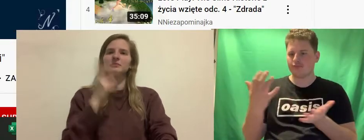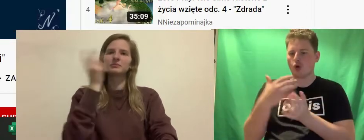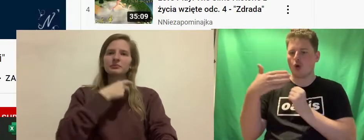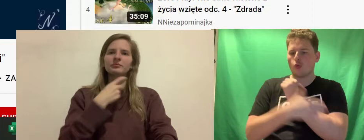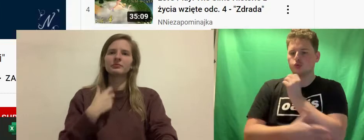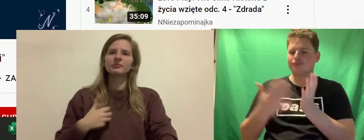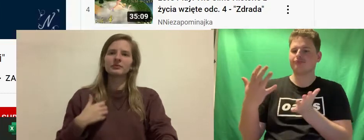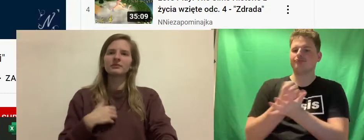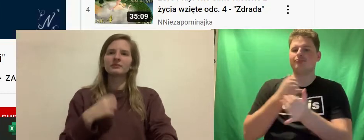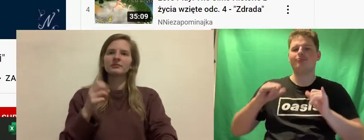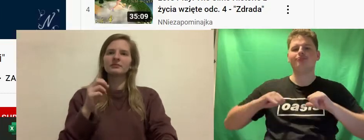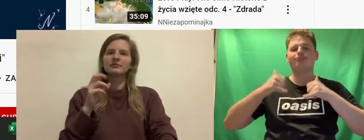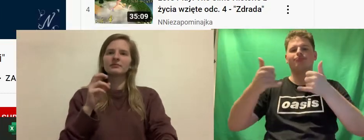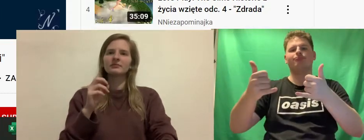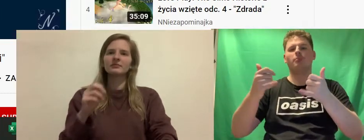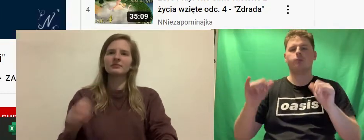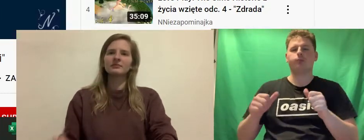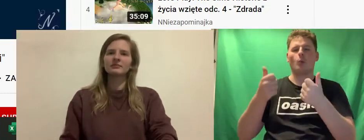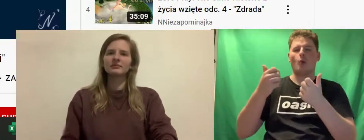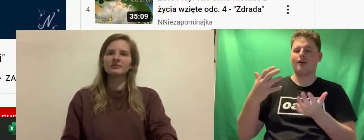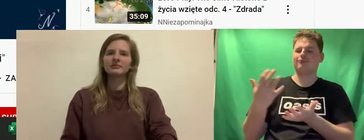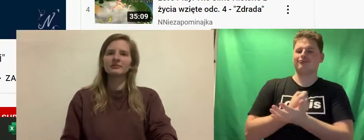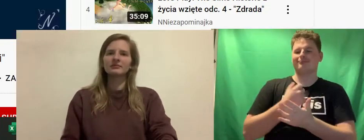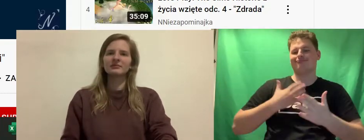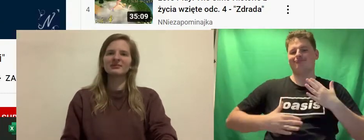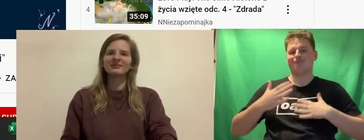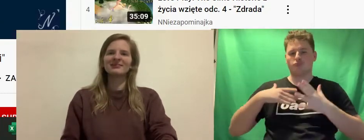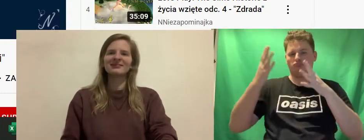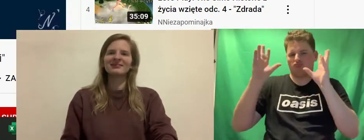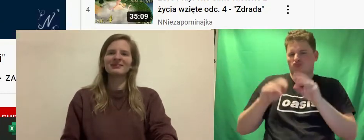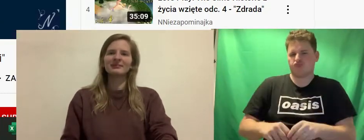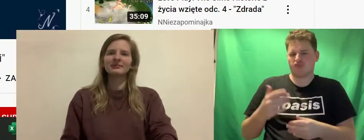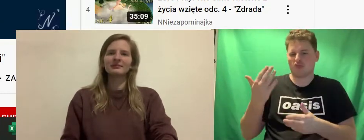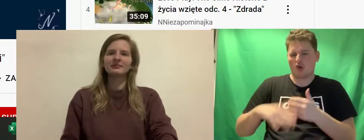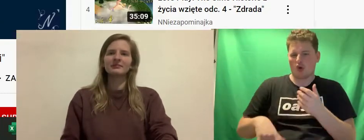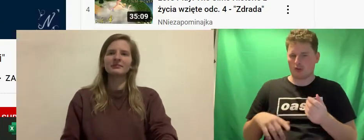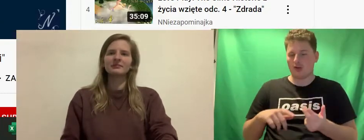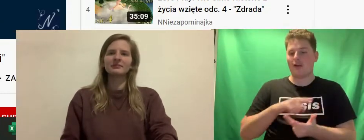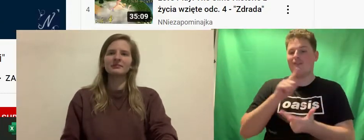A: "Animals" when do we recognize that these are the endings? how we get cups for the dog is the end of the game